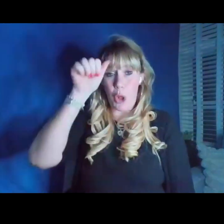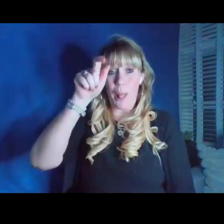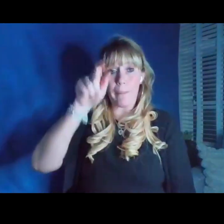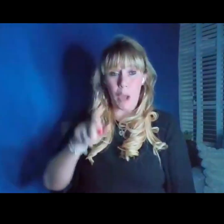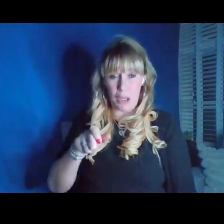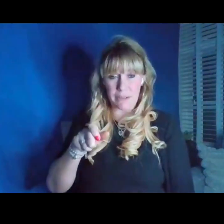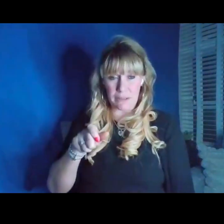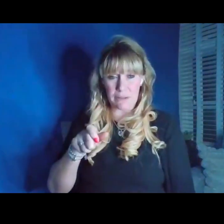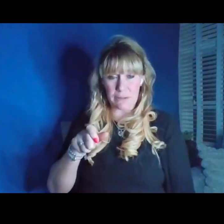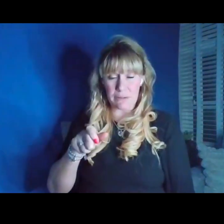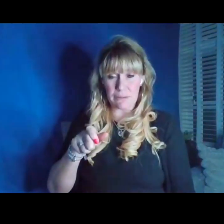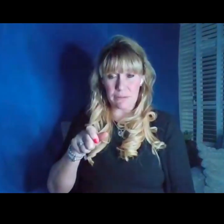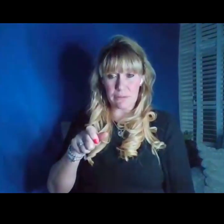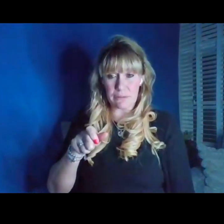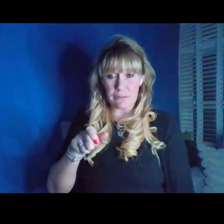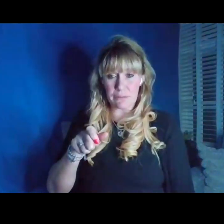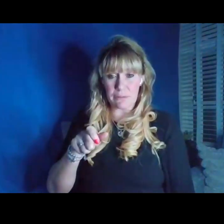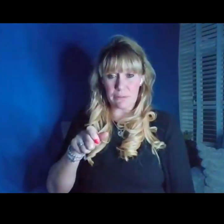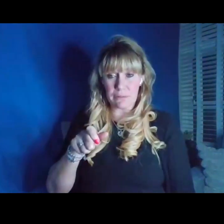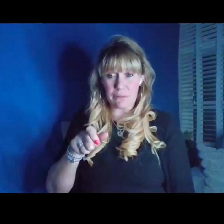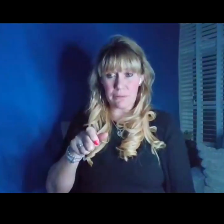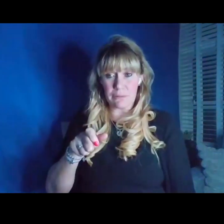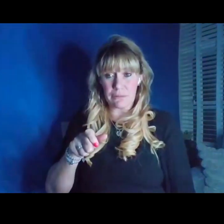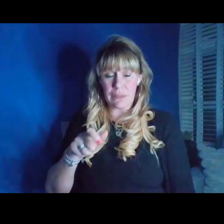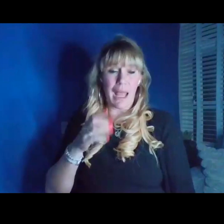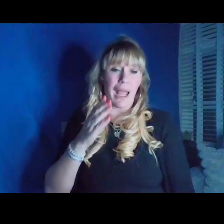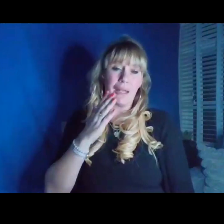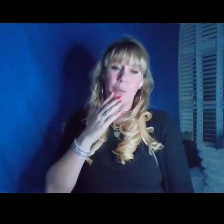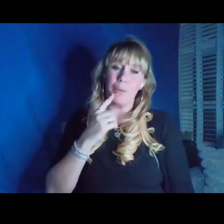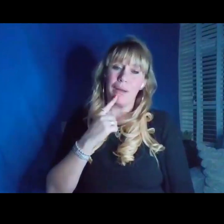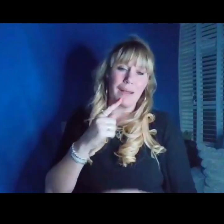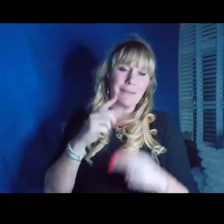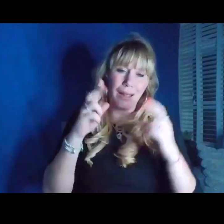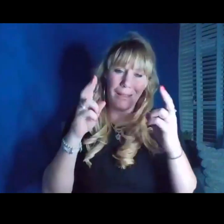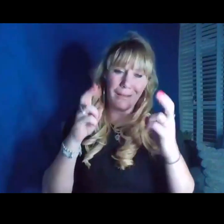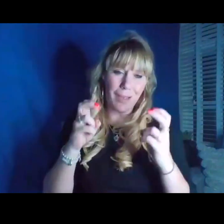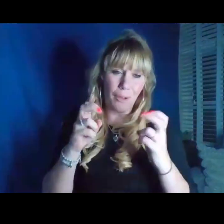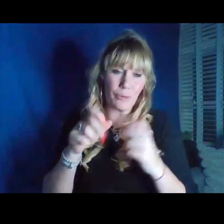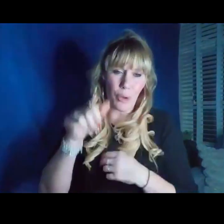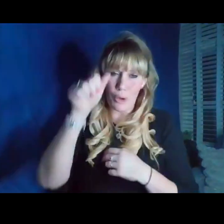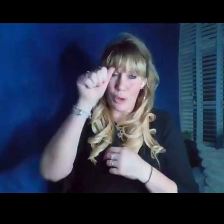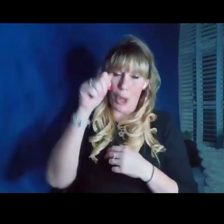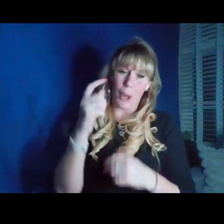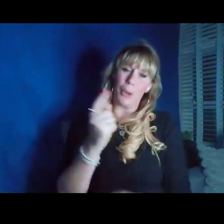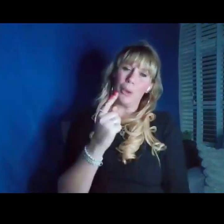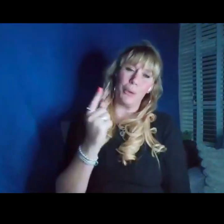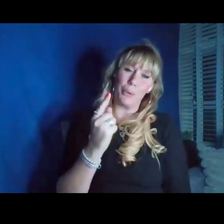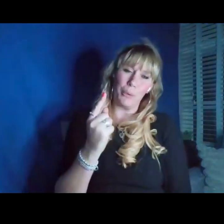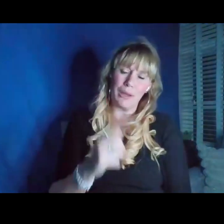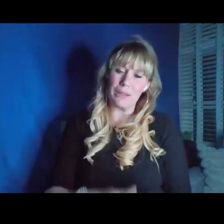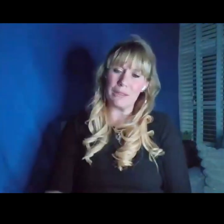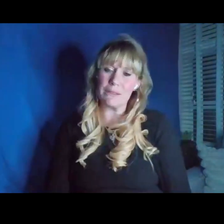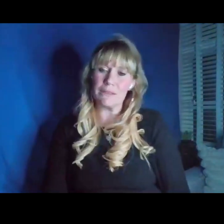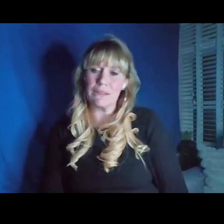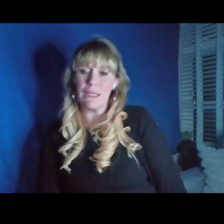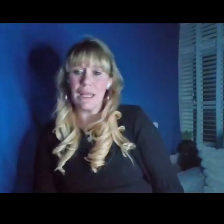and even as I say the title some of you are going to know it's called It Will Be All Right Pens You Know.